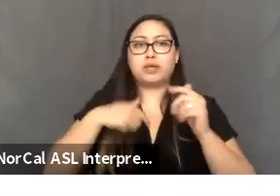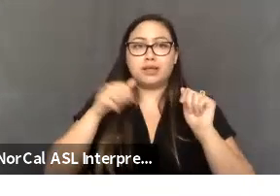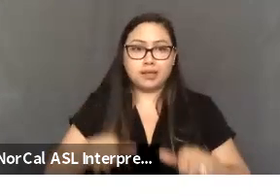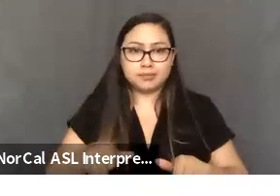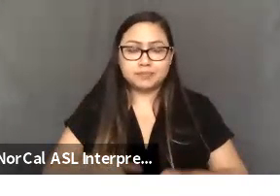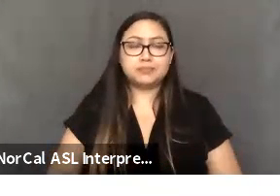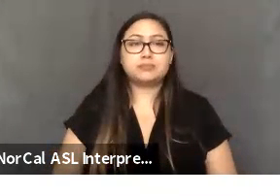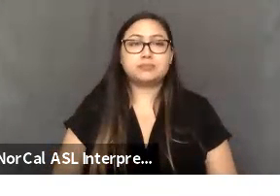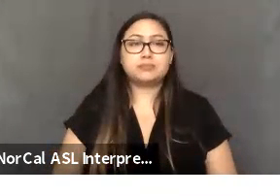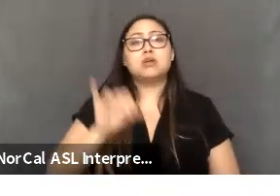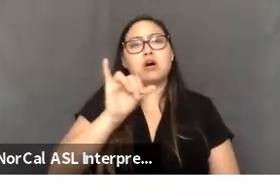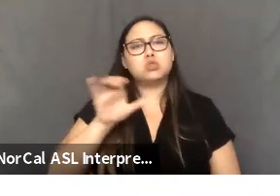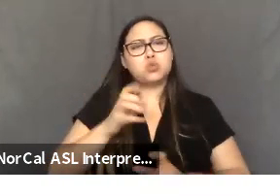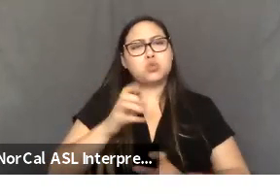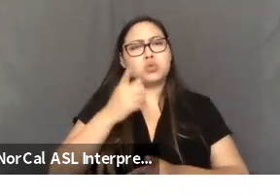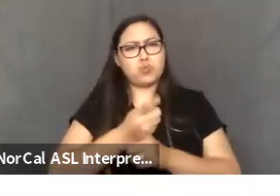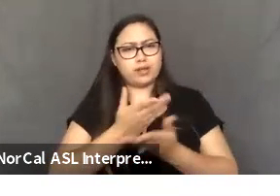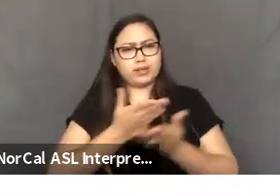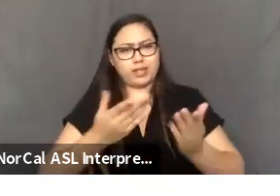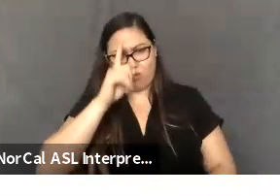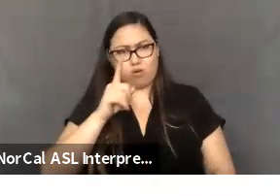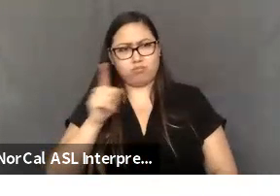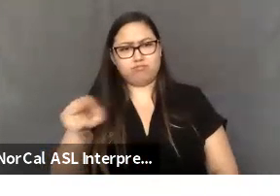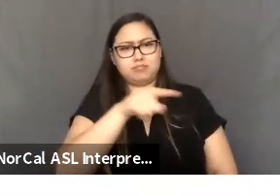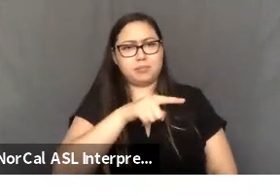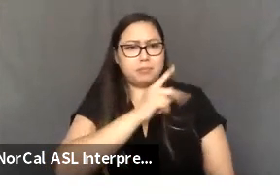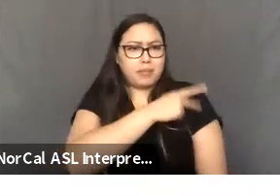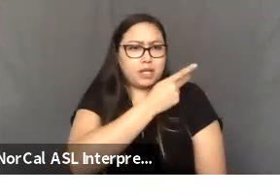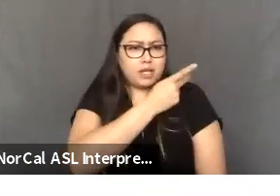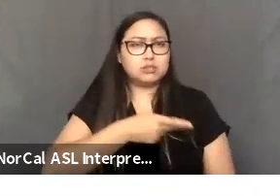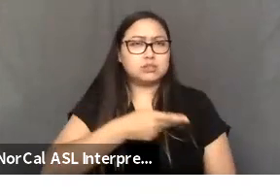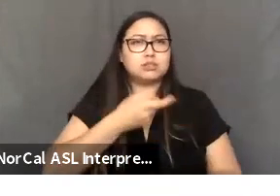we're doing the right thing for our patients so that we can impact some of those other areas.